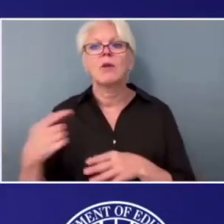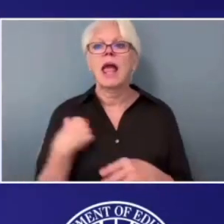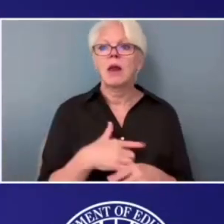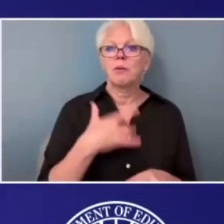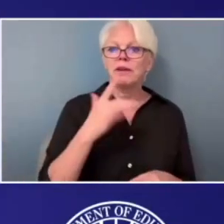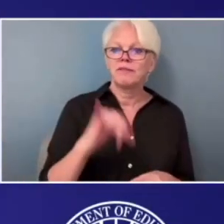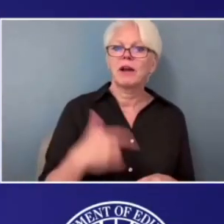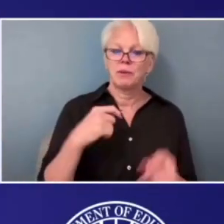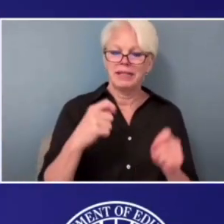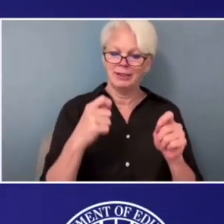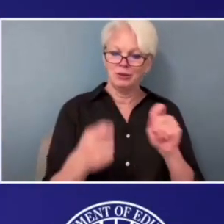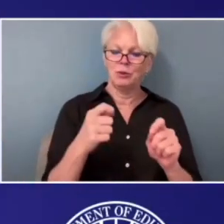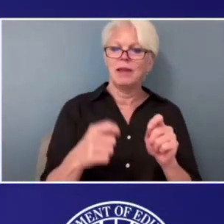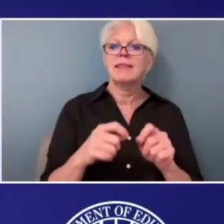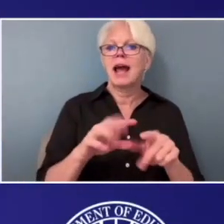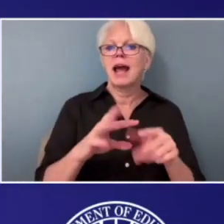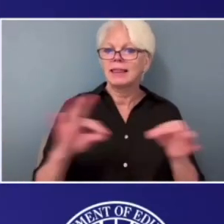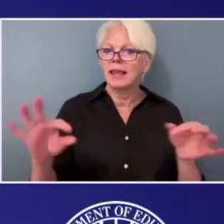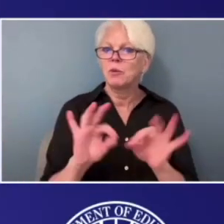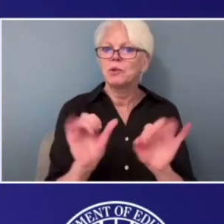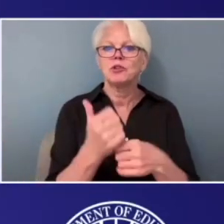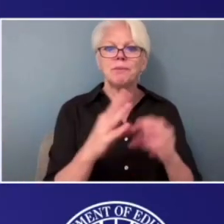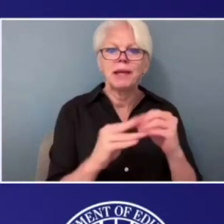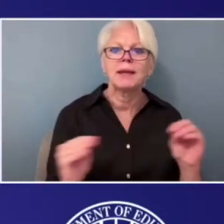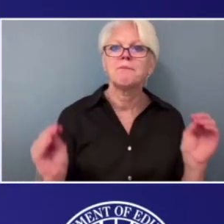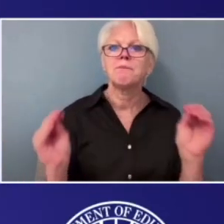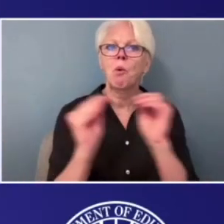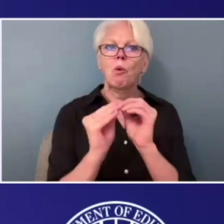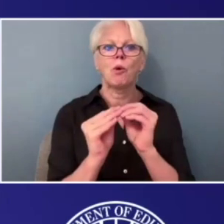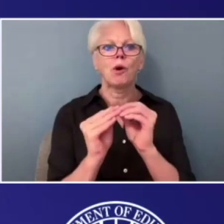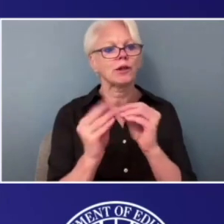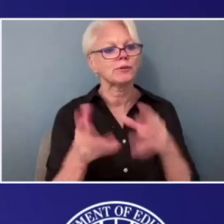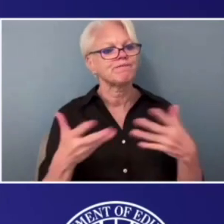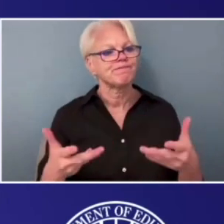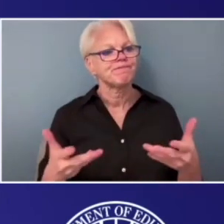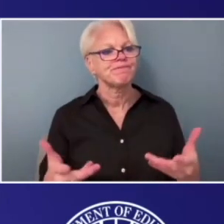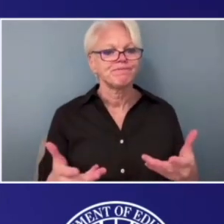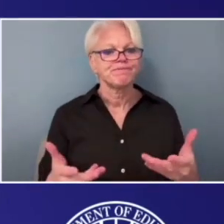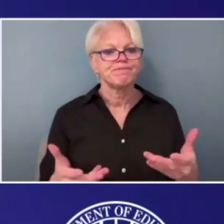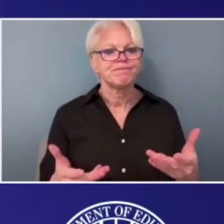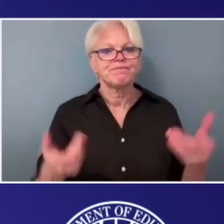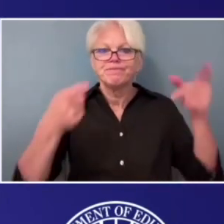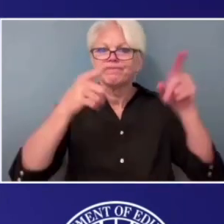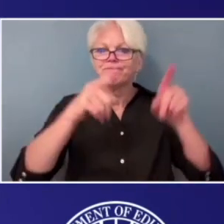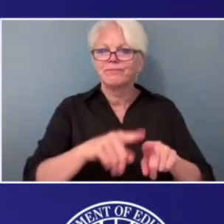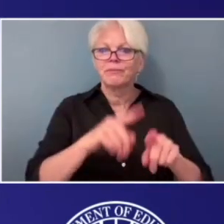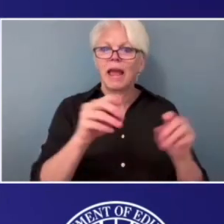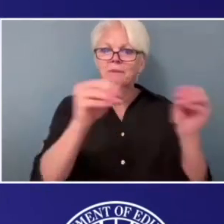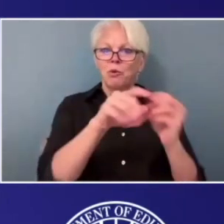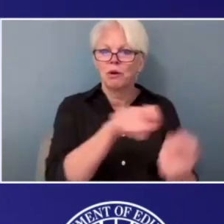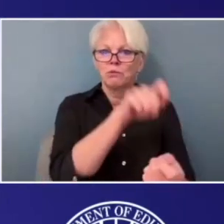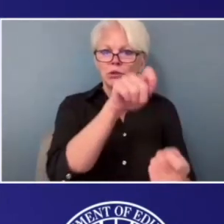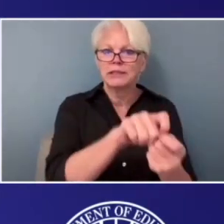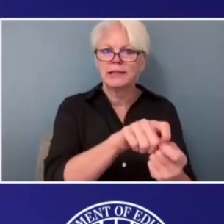language and make it a little bit more in line and precise with where we really want